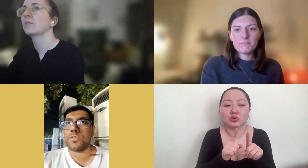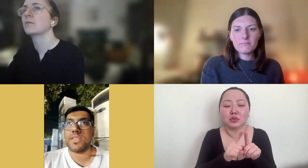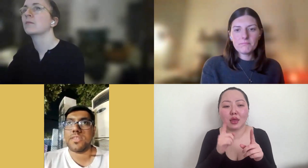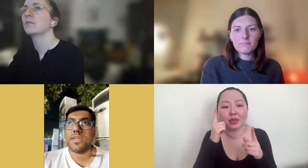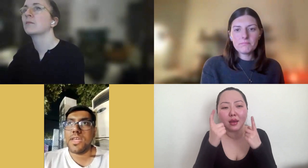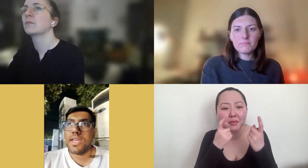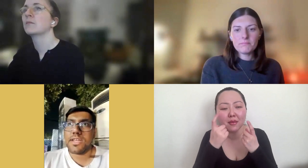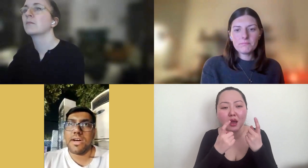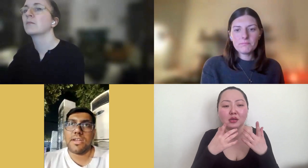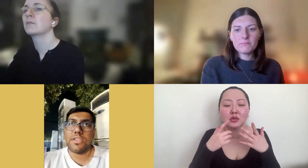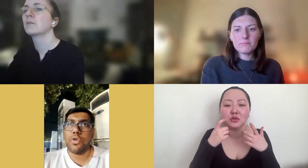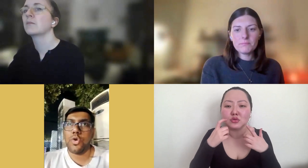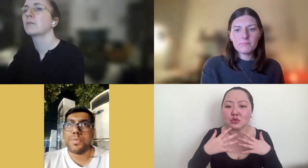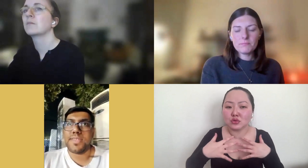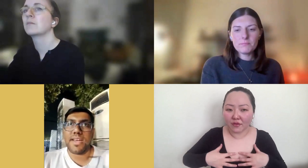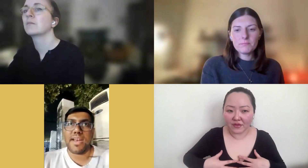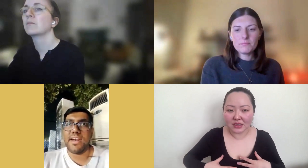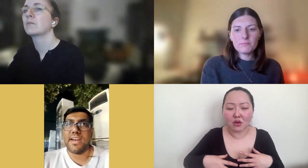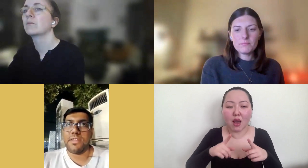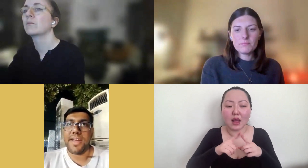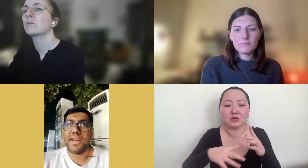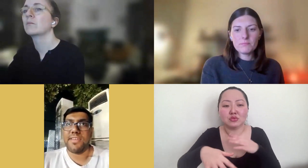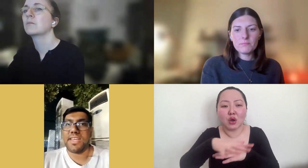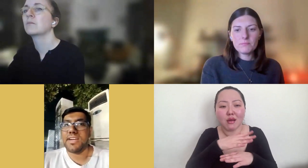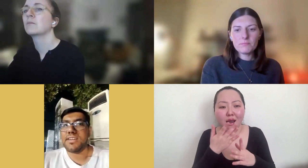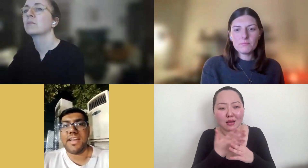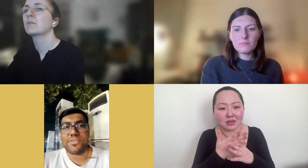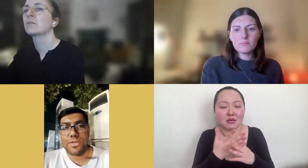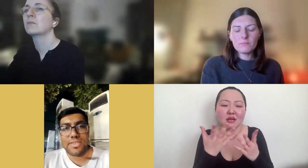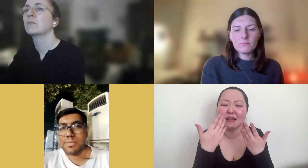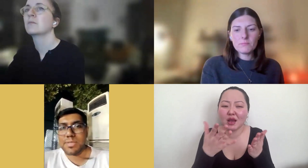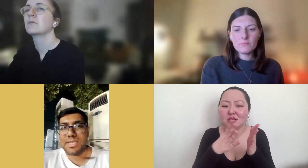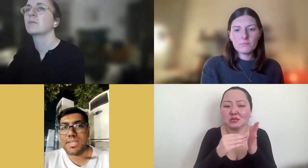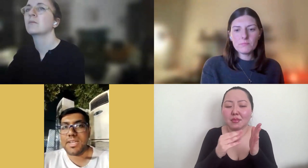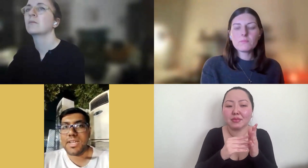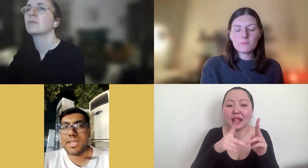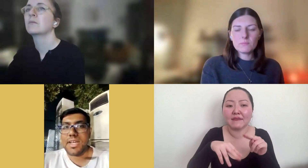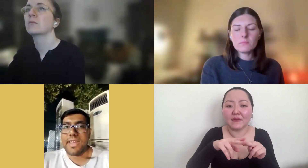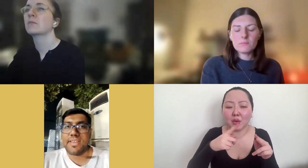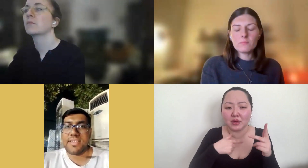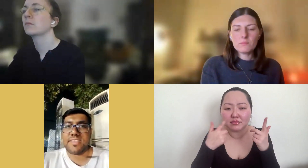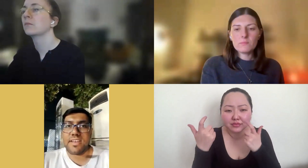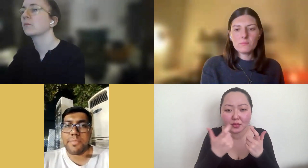worked with the groups that are identified as having intellectual disability. Then we